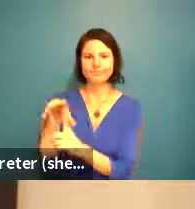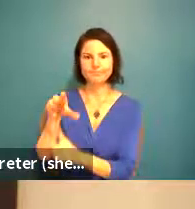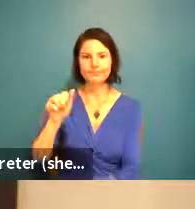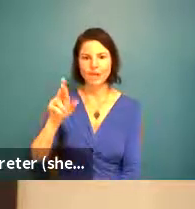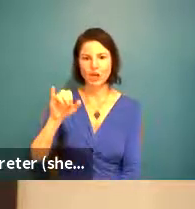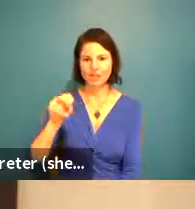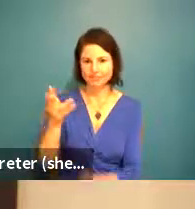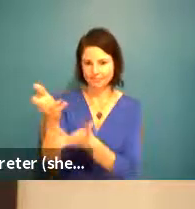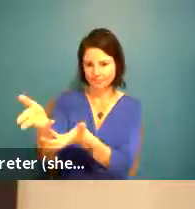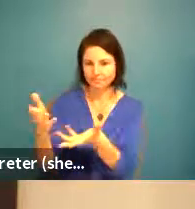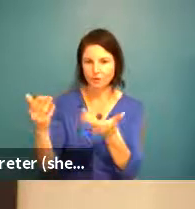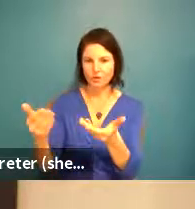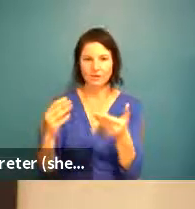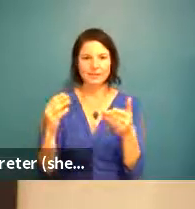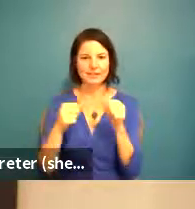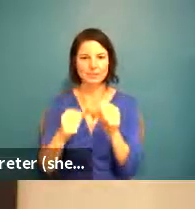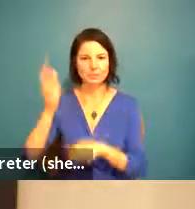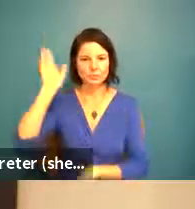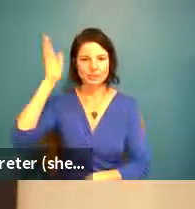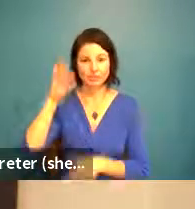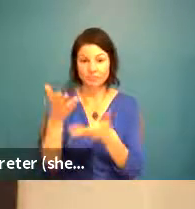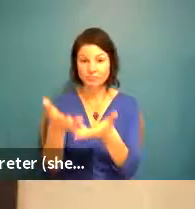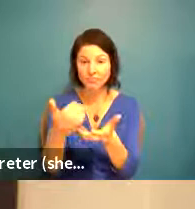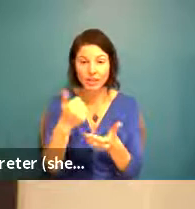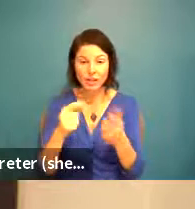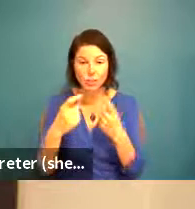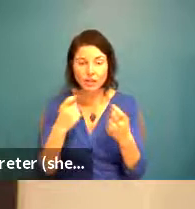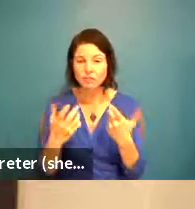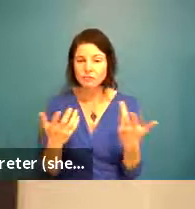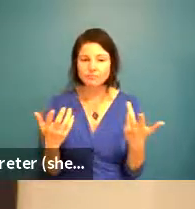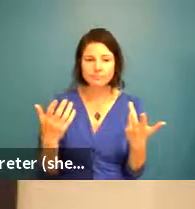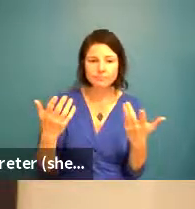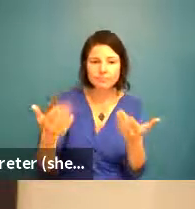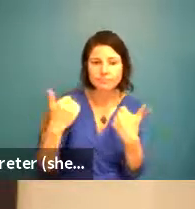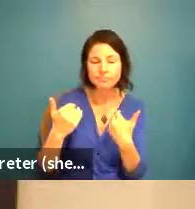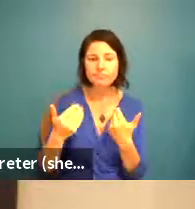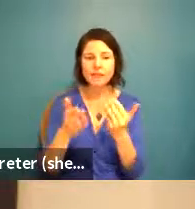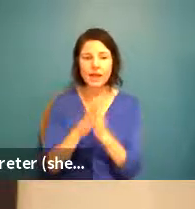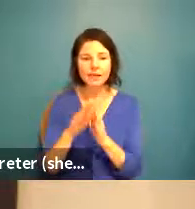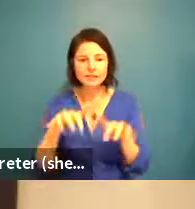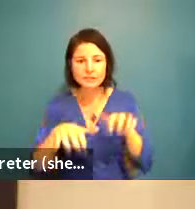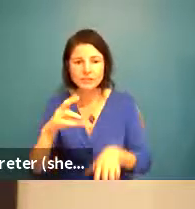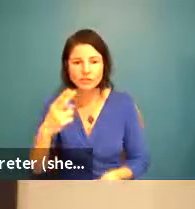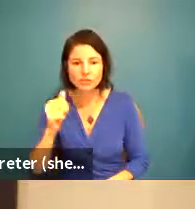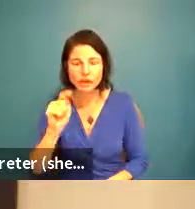Arien Reed he/him: No worries. Any questions? Feel free to unmute yourself or to ask in the chat and then one of the facilitators can ask